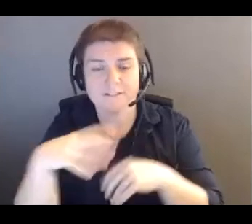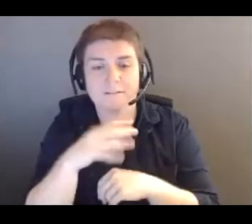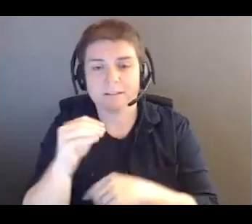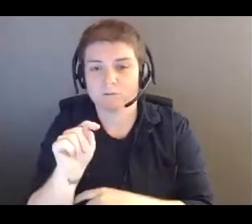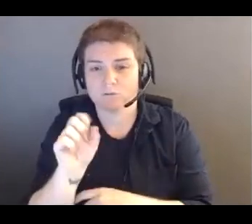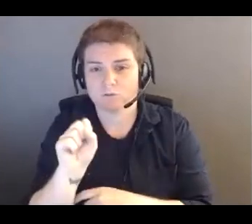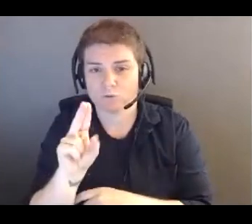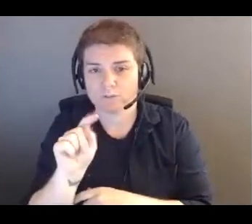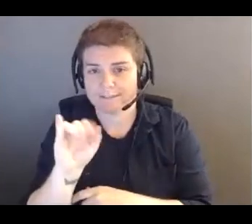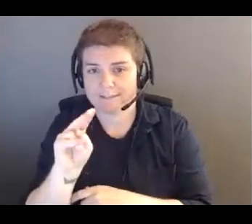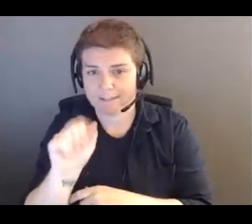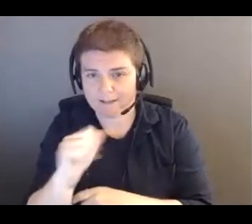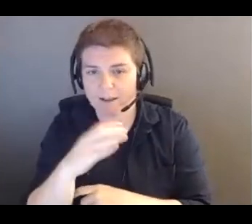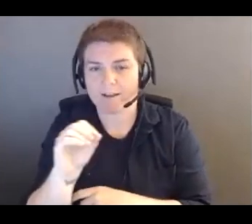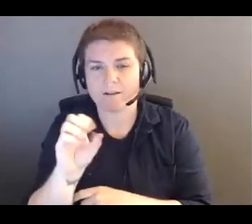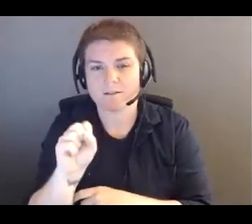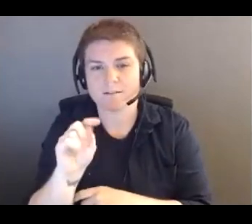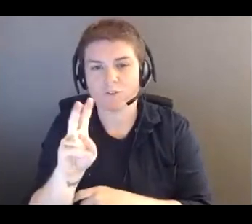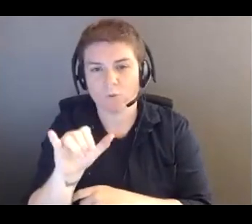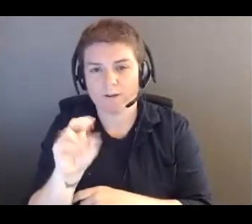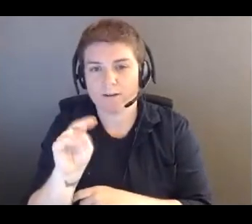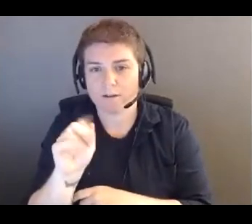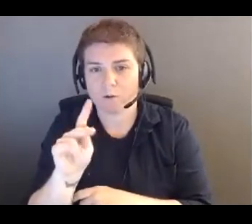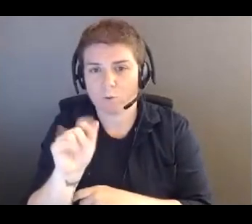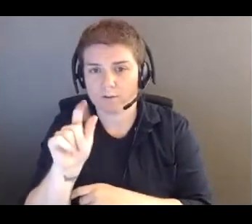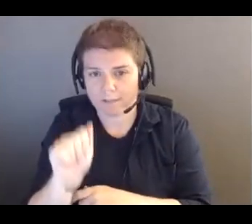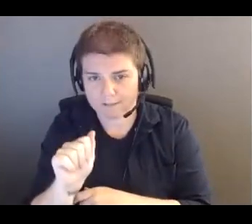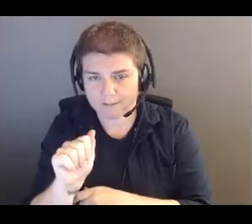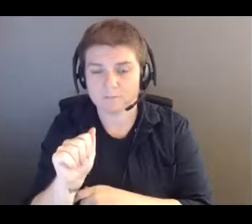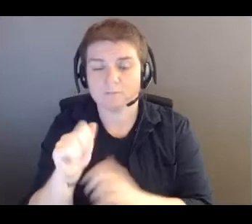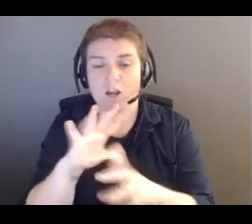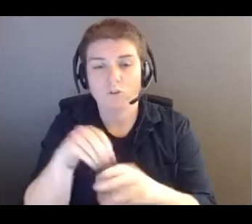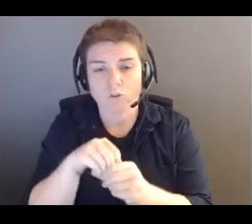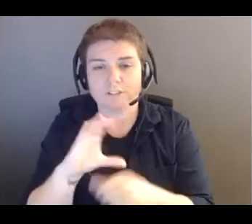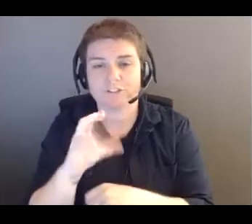and Stoney Nakoda, comprised of the Chiniki, Bearspaw, and Wesley First Nations of Treaty